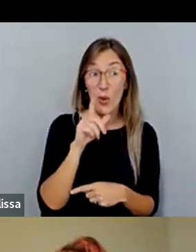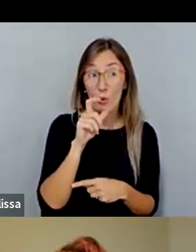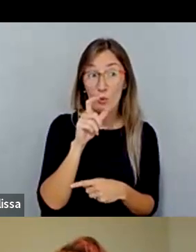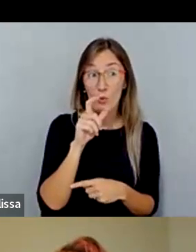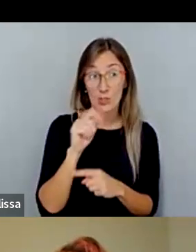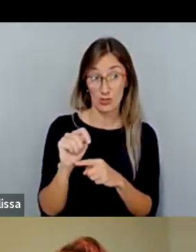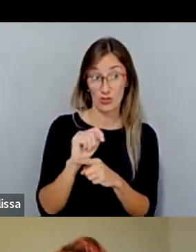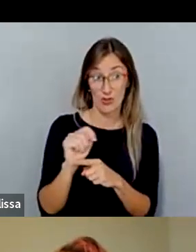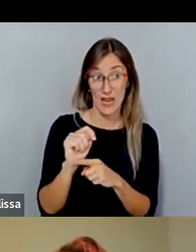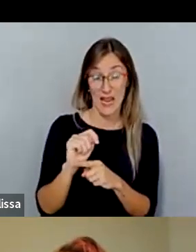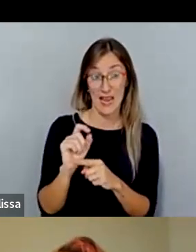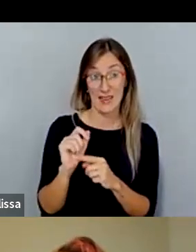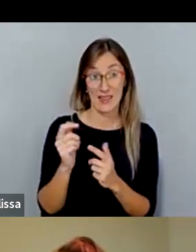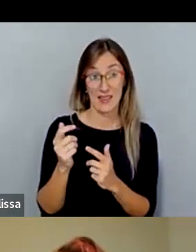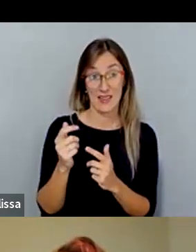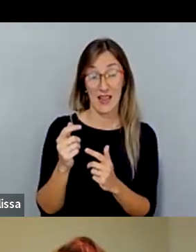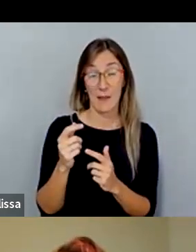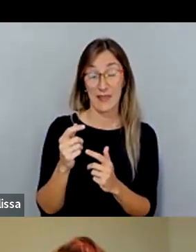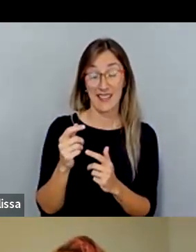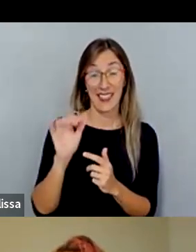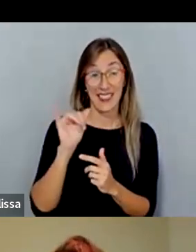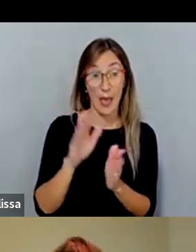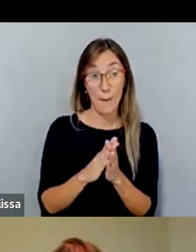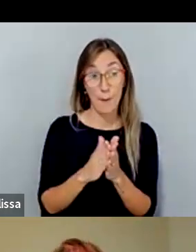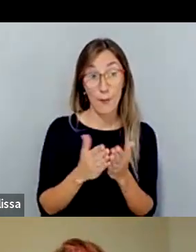policy are actually opposite of other things in the policy. Learning the